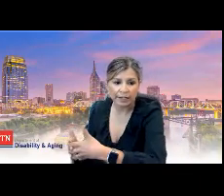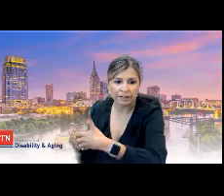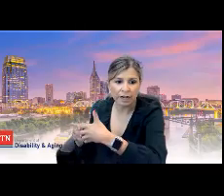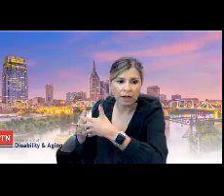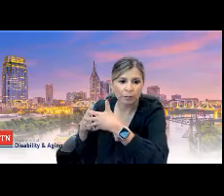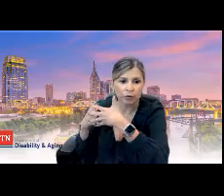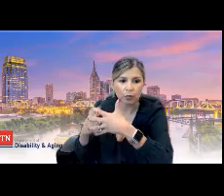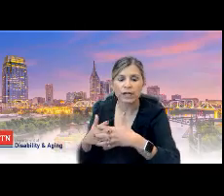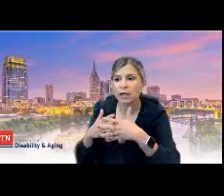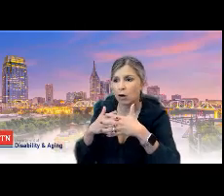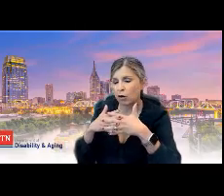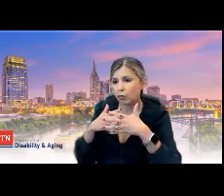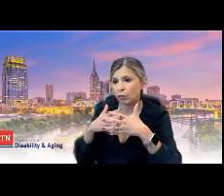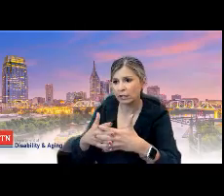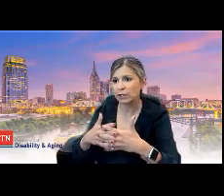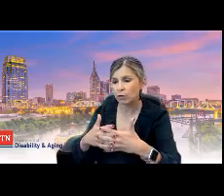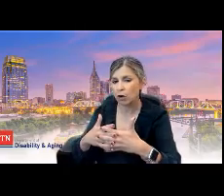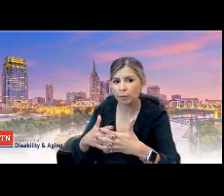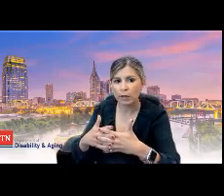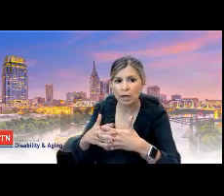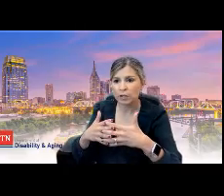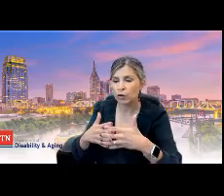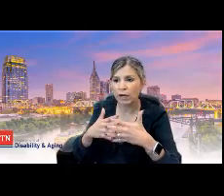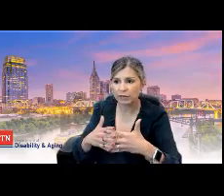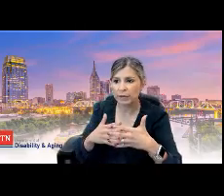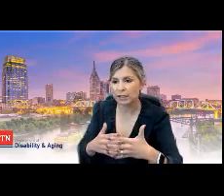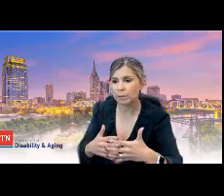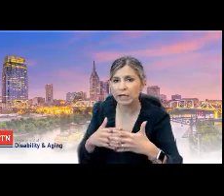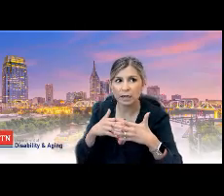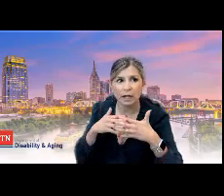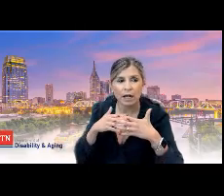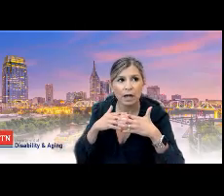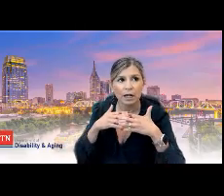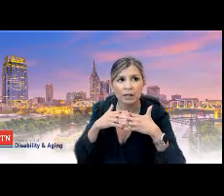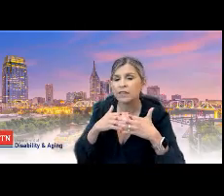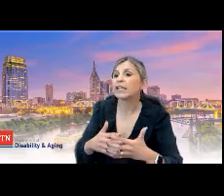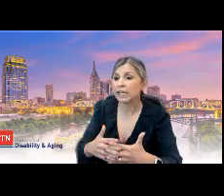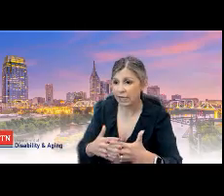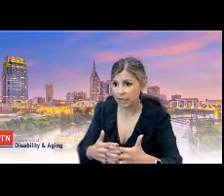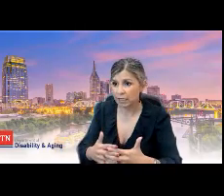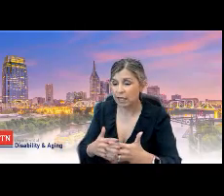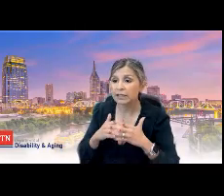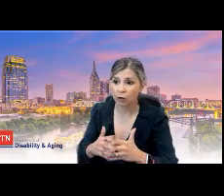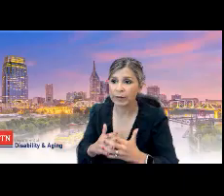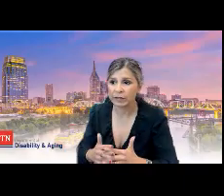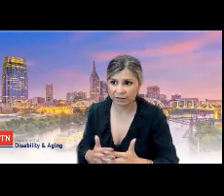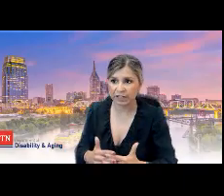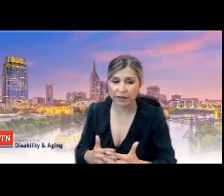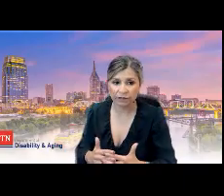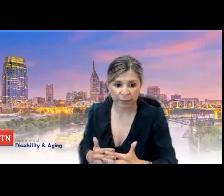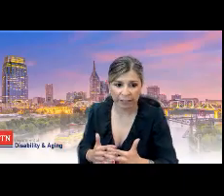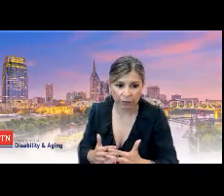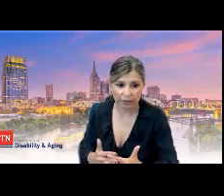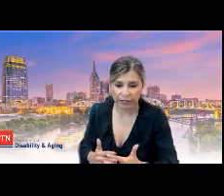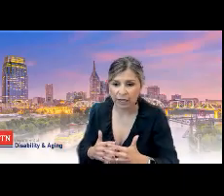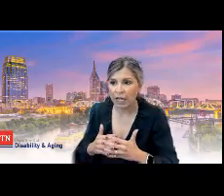And we are really hope, you know, respite can be the key to helping to sustain family caregiving.